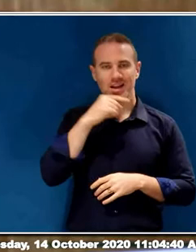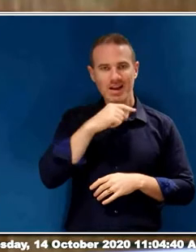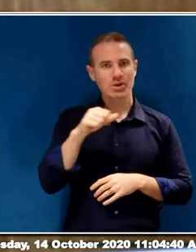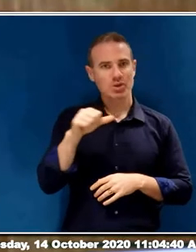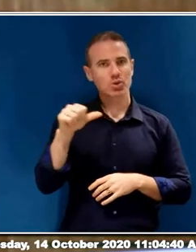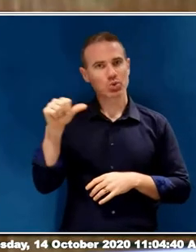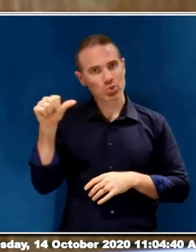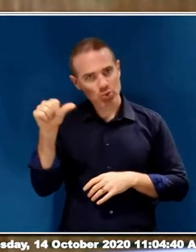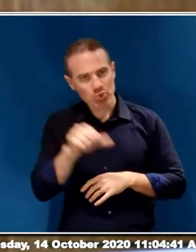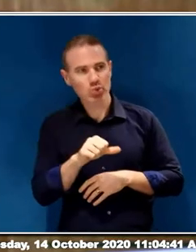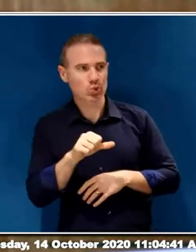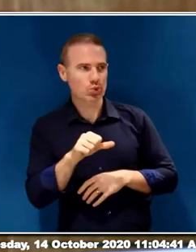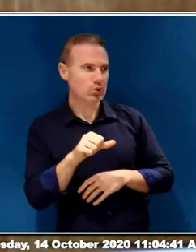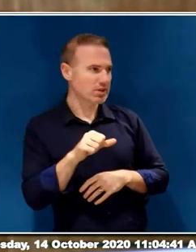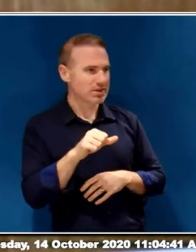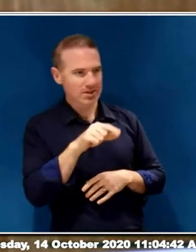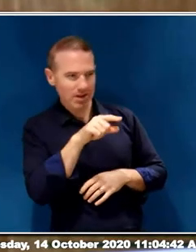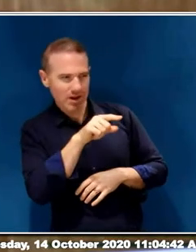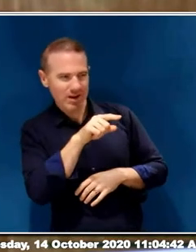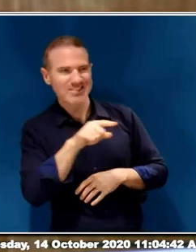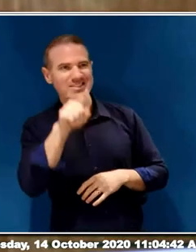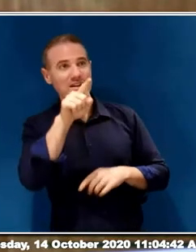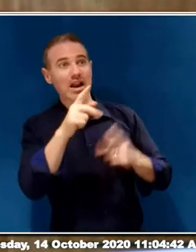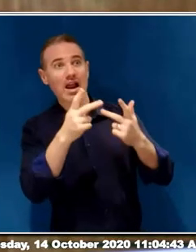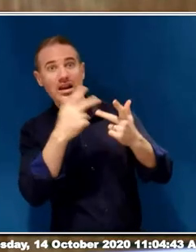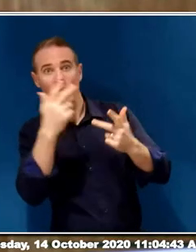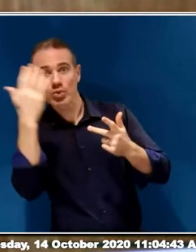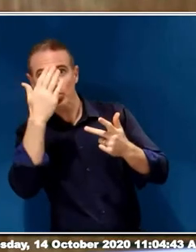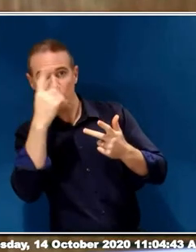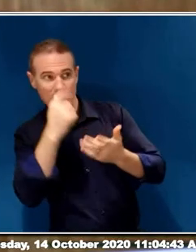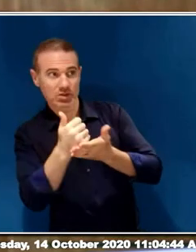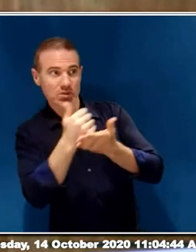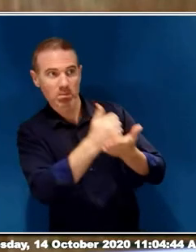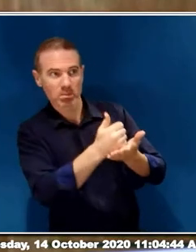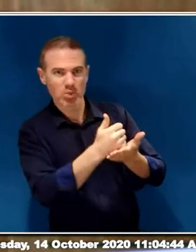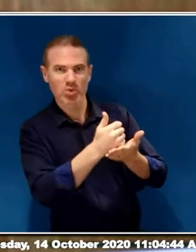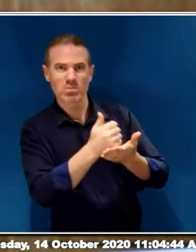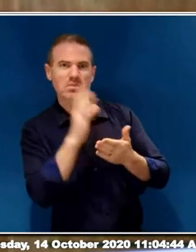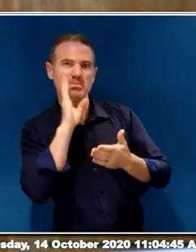his needs, or the school should have been supplying work for Kobe to be able